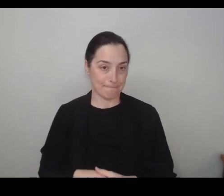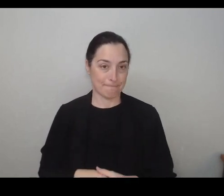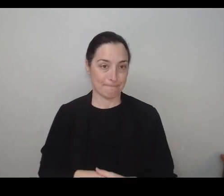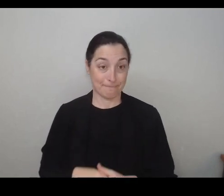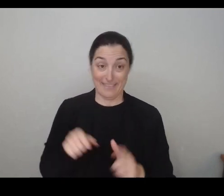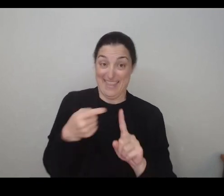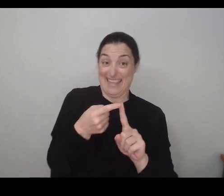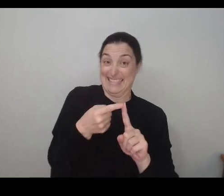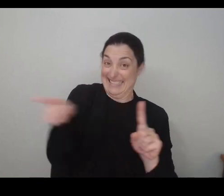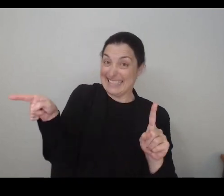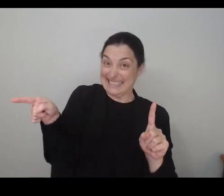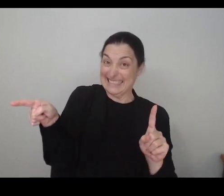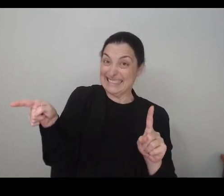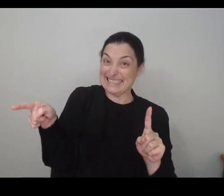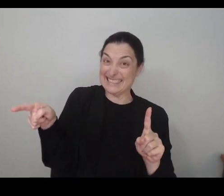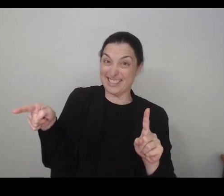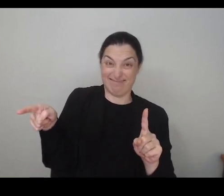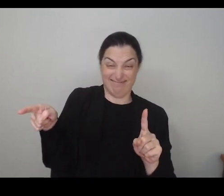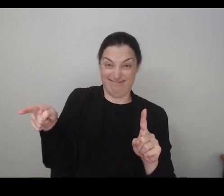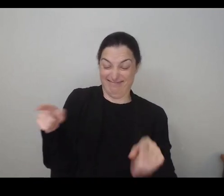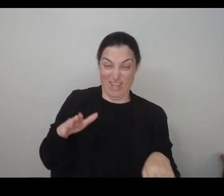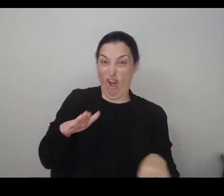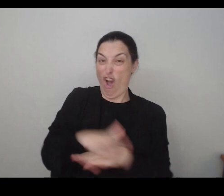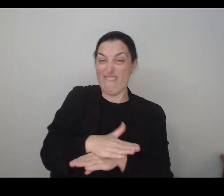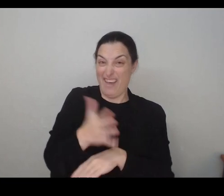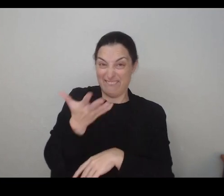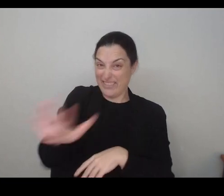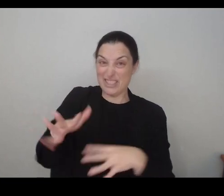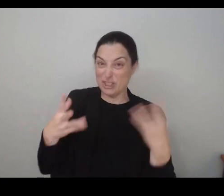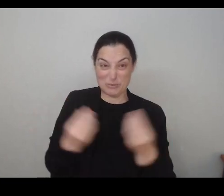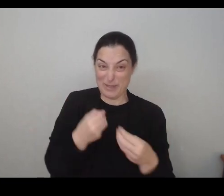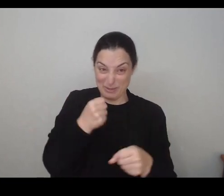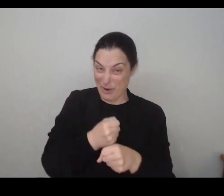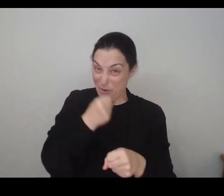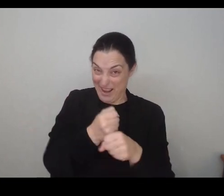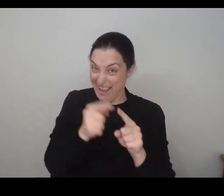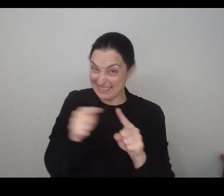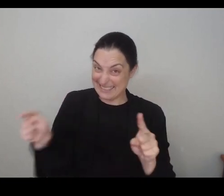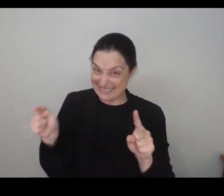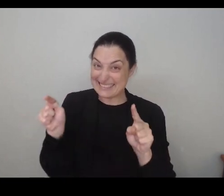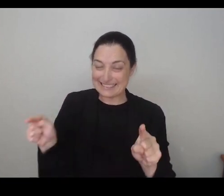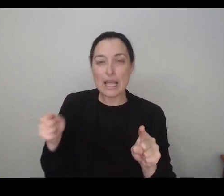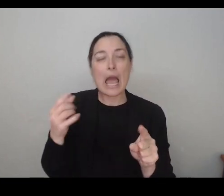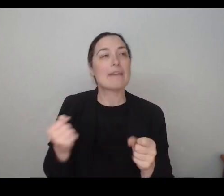so "It's over with Gauguin," lends itself to multiple interpretations.